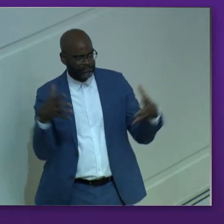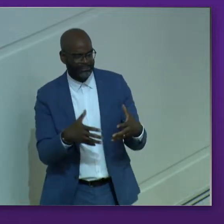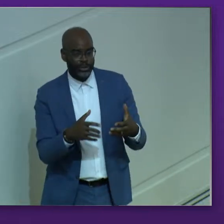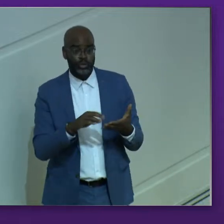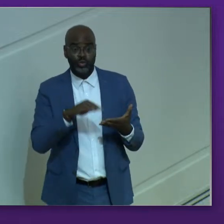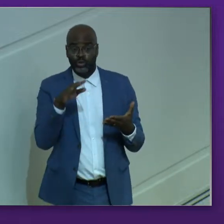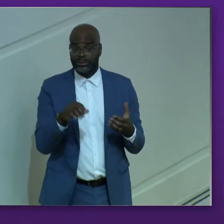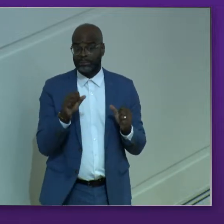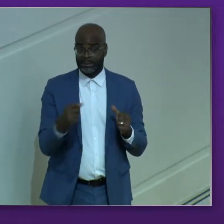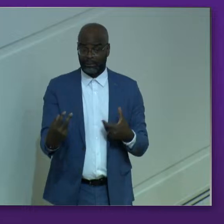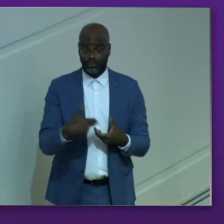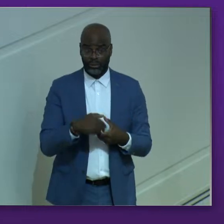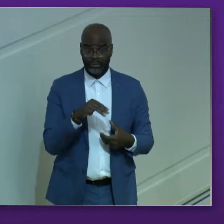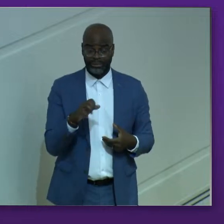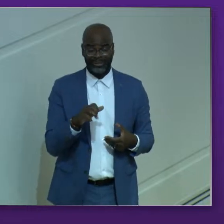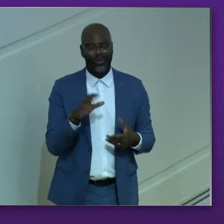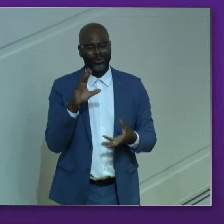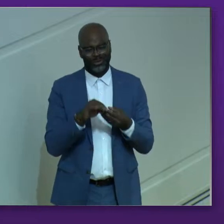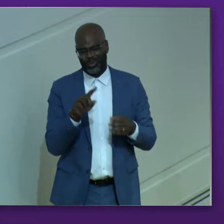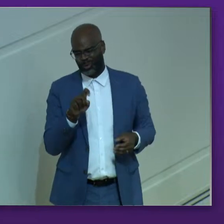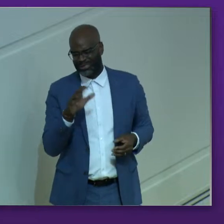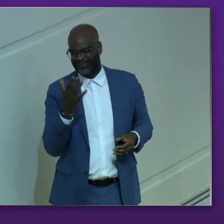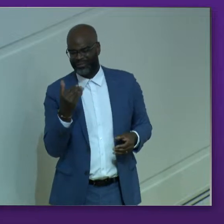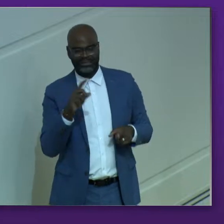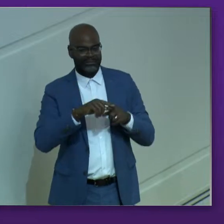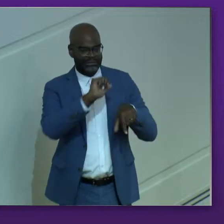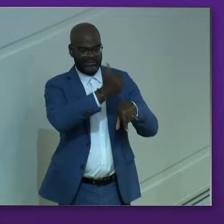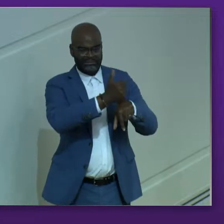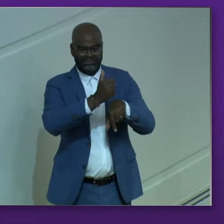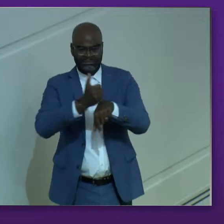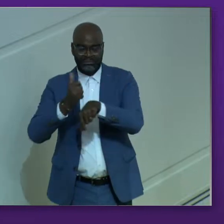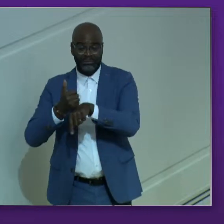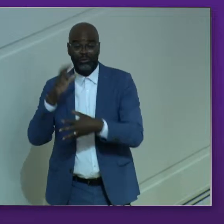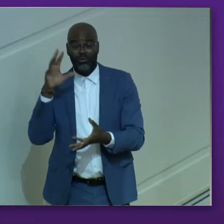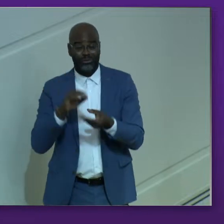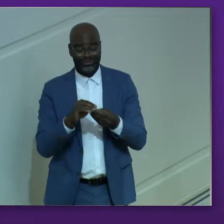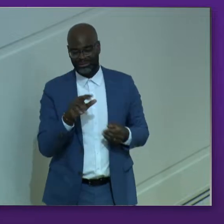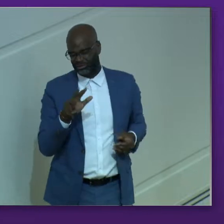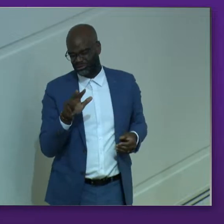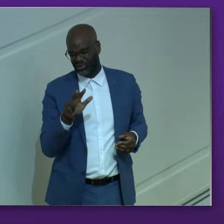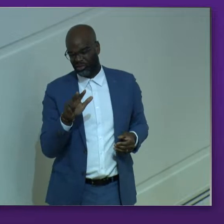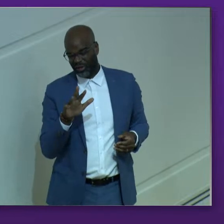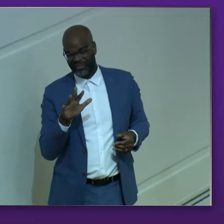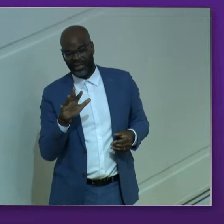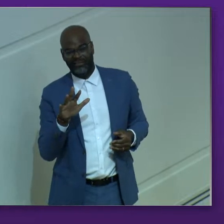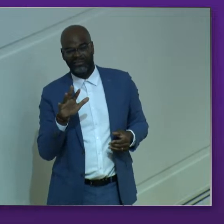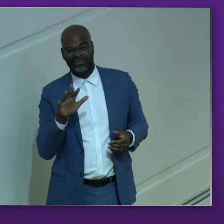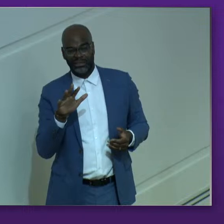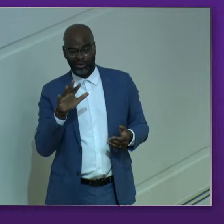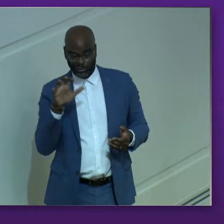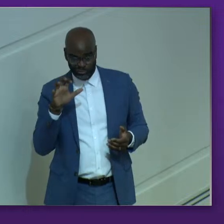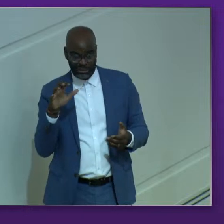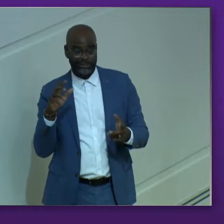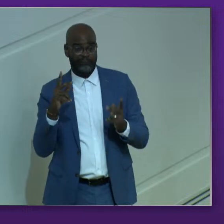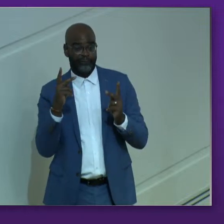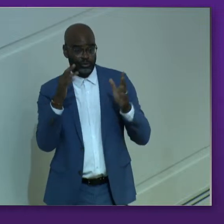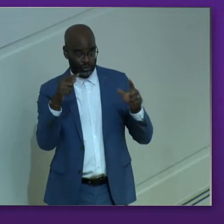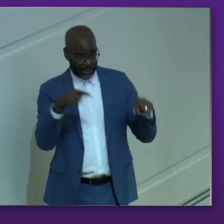EXCEPTIONAL WORK WITH VIBRANT POSTER PRESENTATIONS. 450 INDIVIDUALS. EXPERIENCES LIKE ROCKVILLE